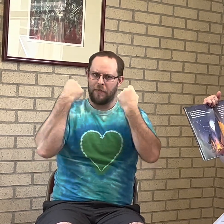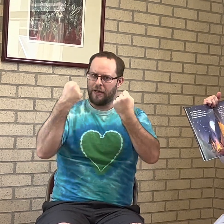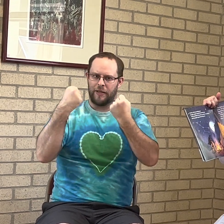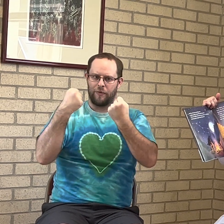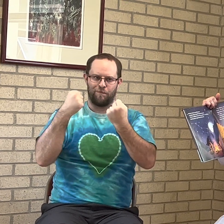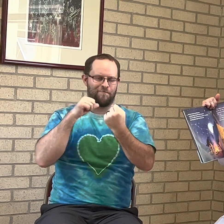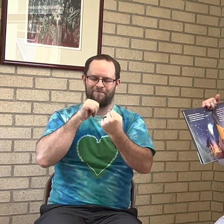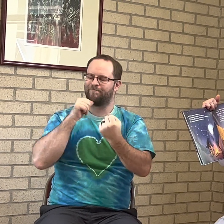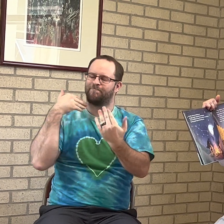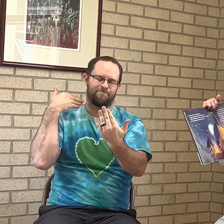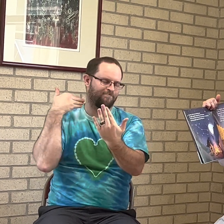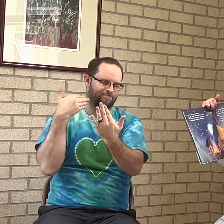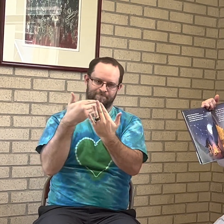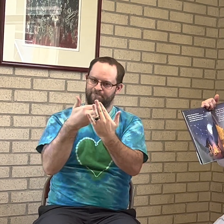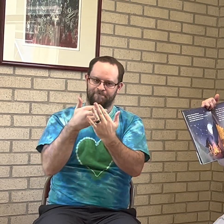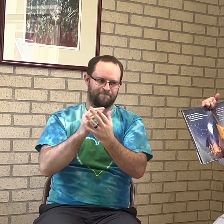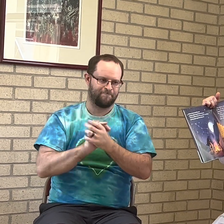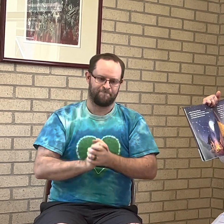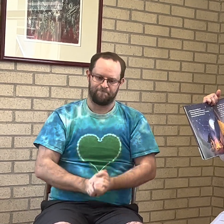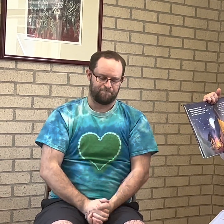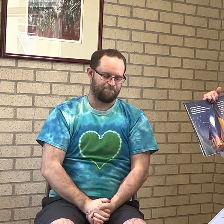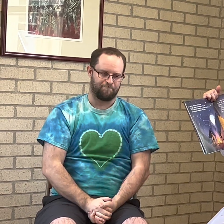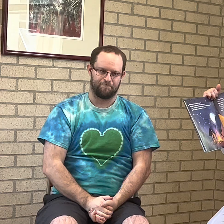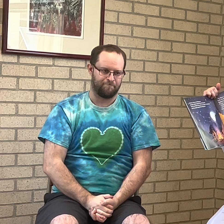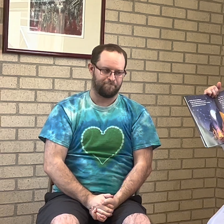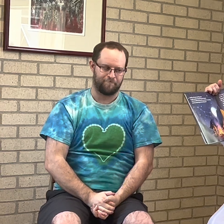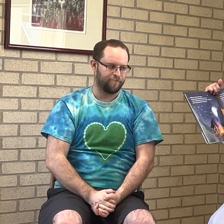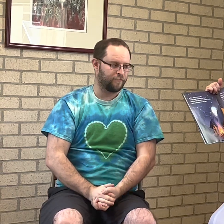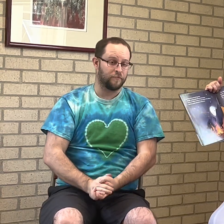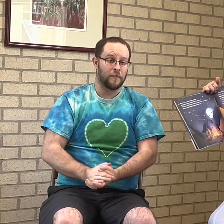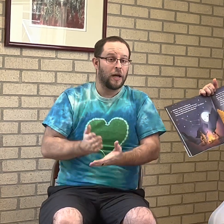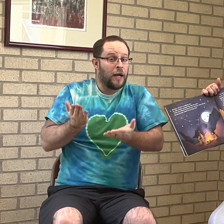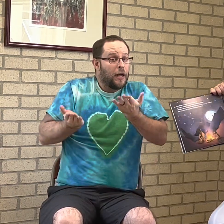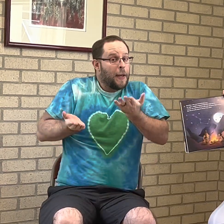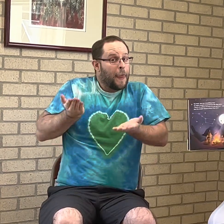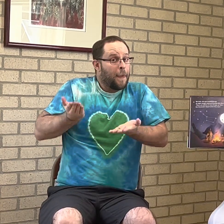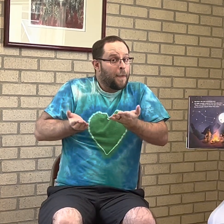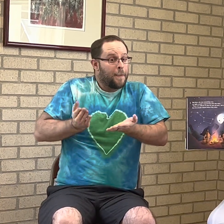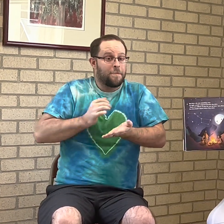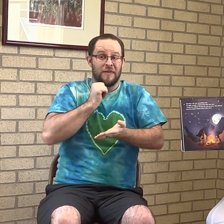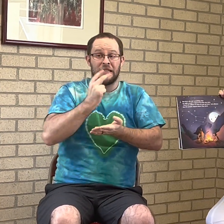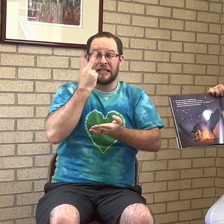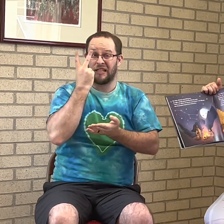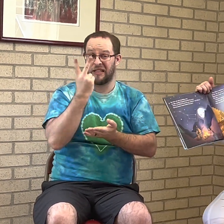near high enough to reach the moon. Perhaps they didn't see her.